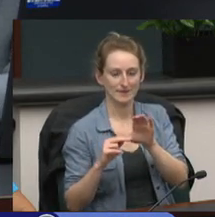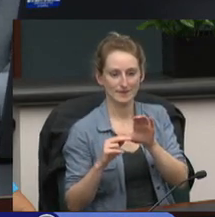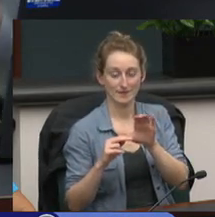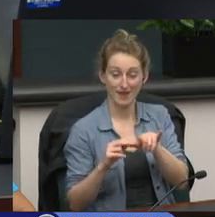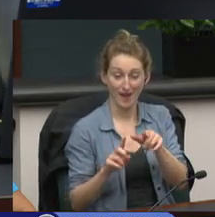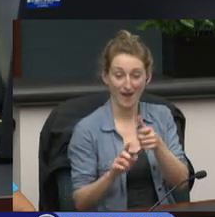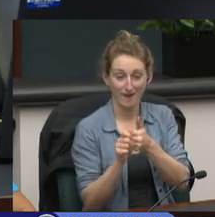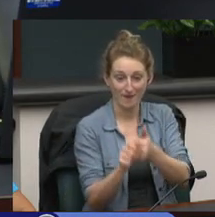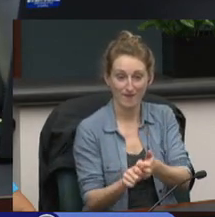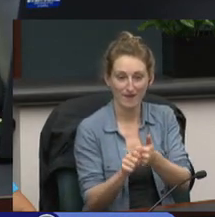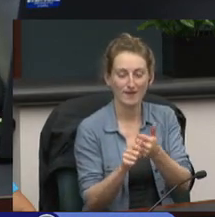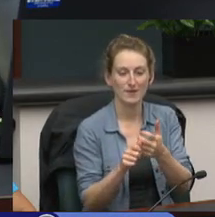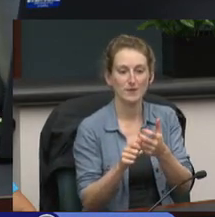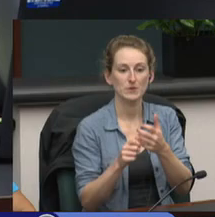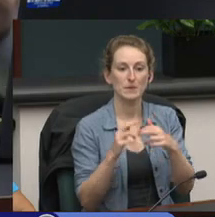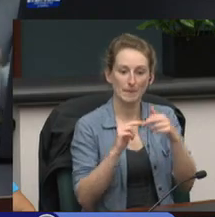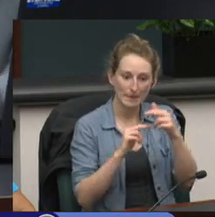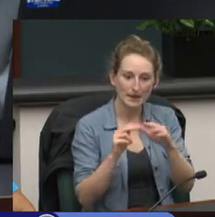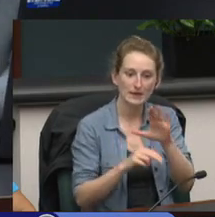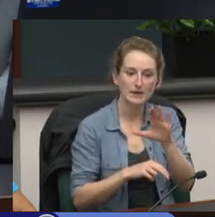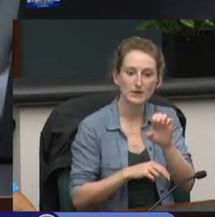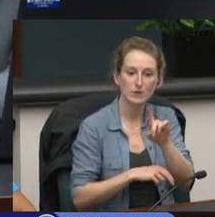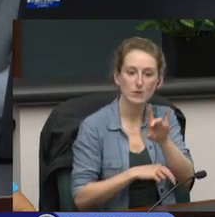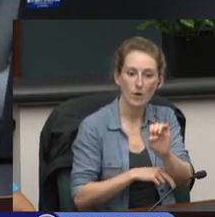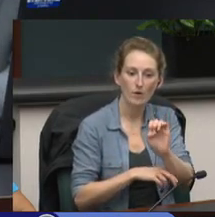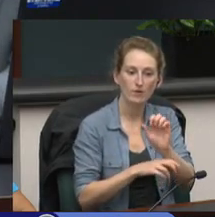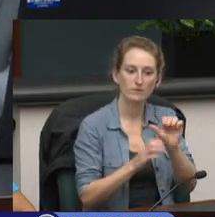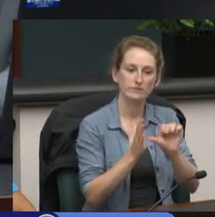building code is enforced by Monroe County Building Department so we are not